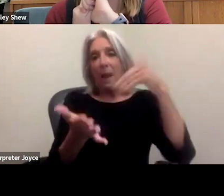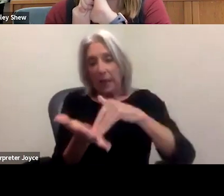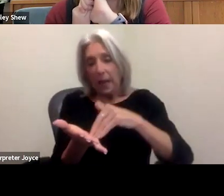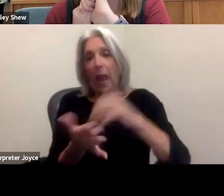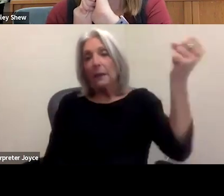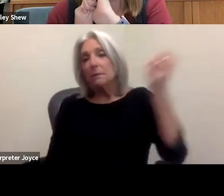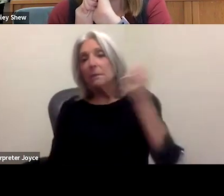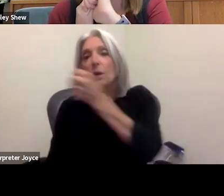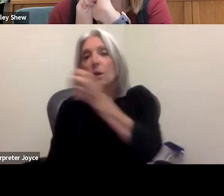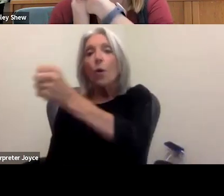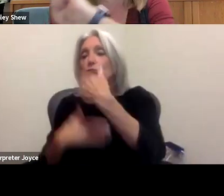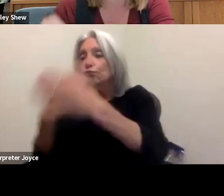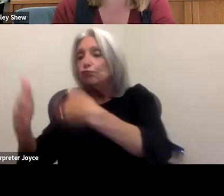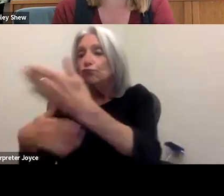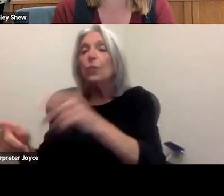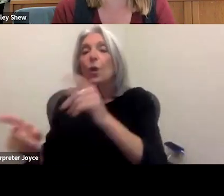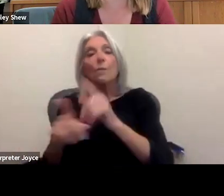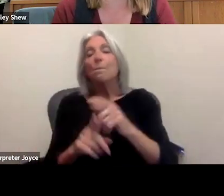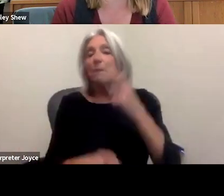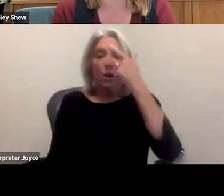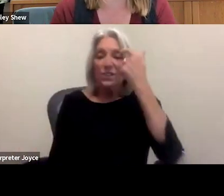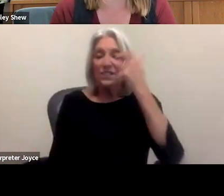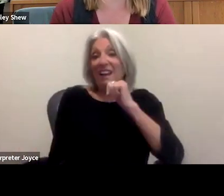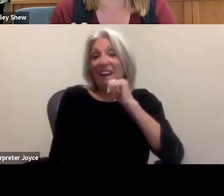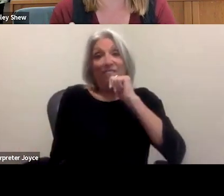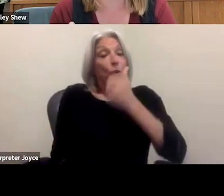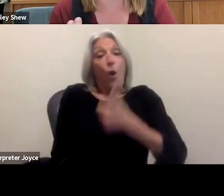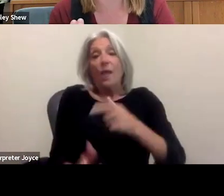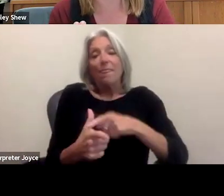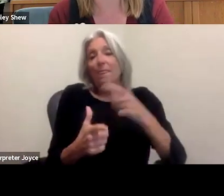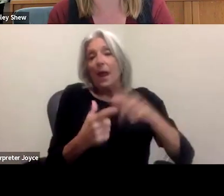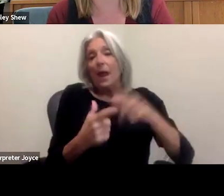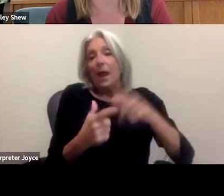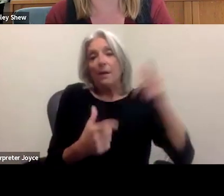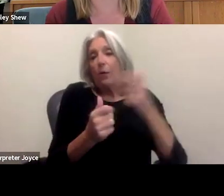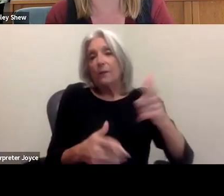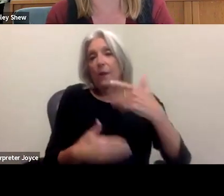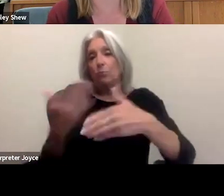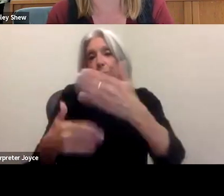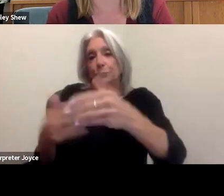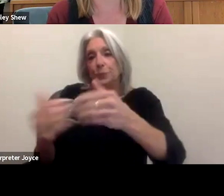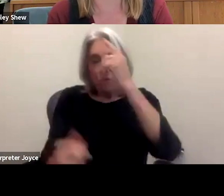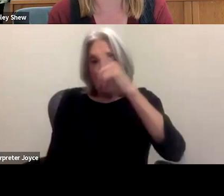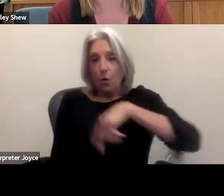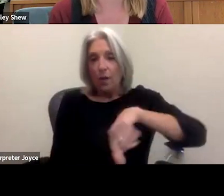We want, for instance-- we also see this with long-standing religious narratives about disability.